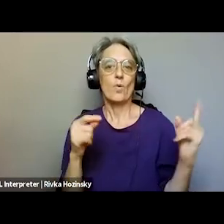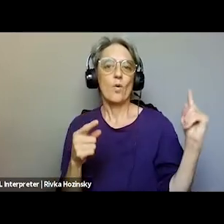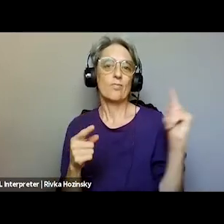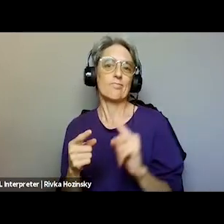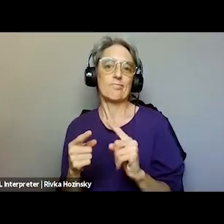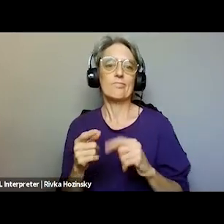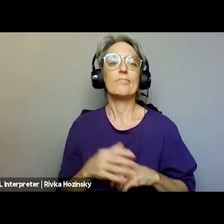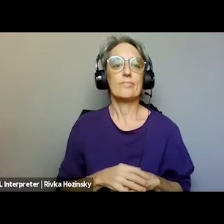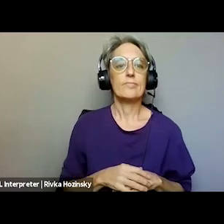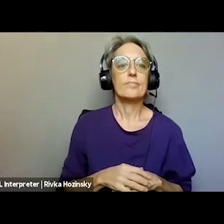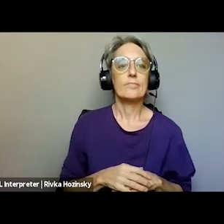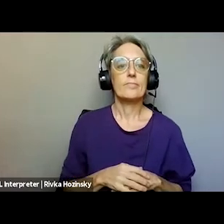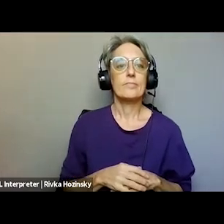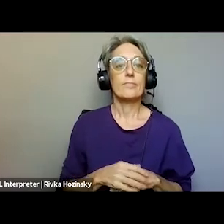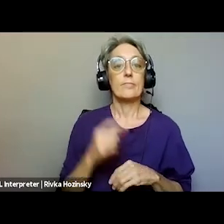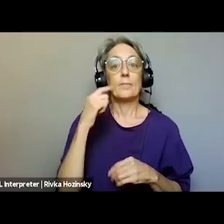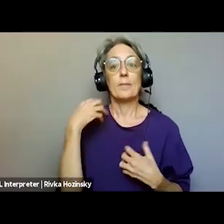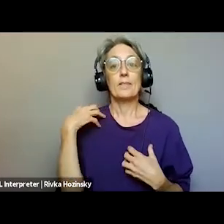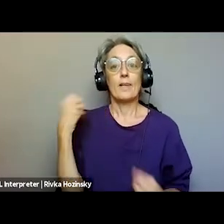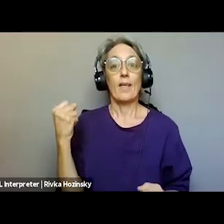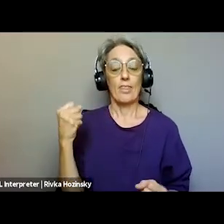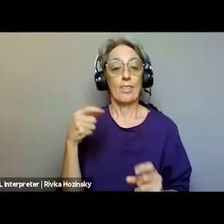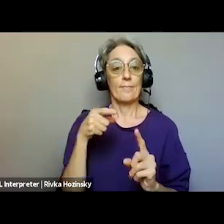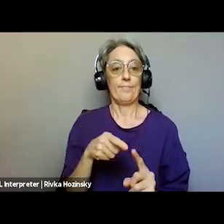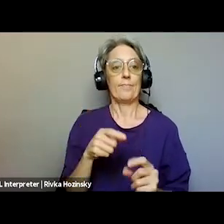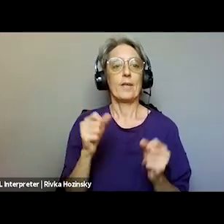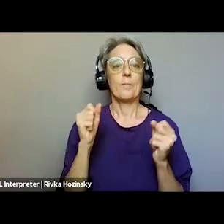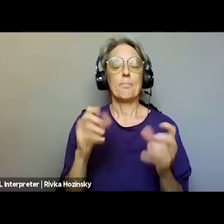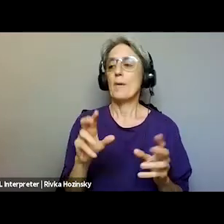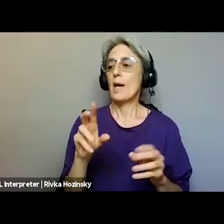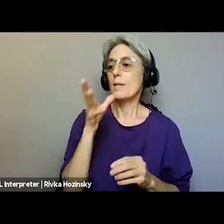Regarding mental health specifically a lot of parents also commented that